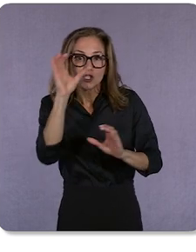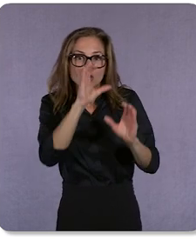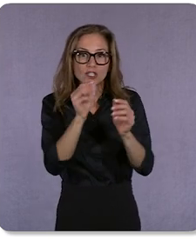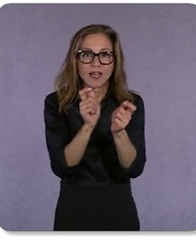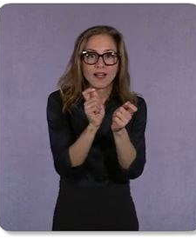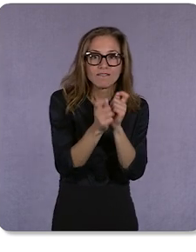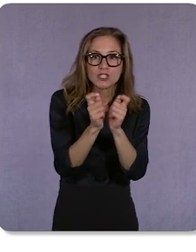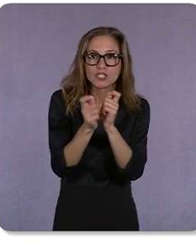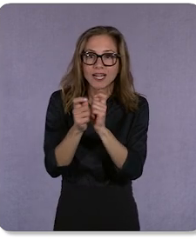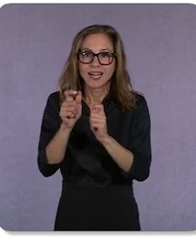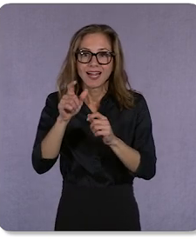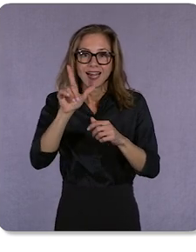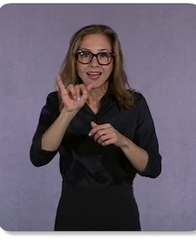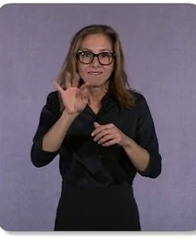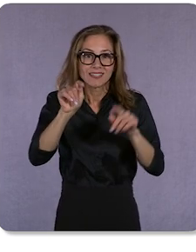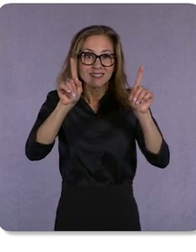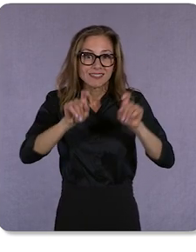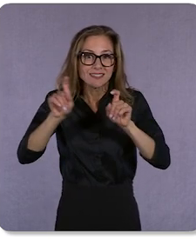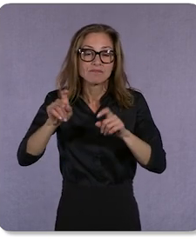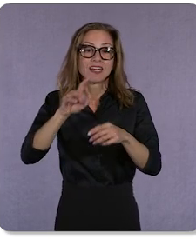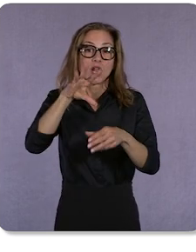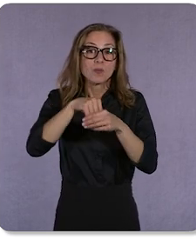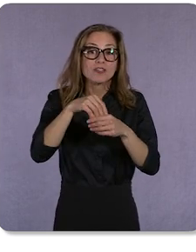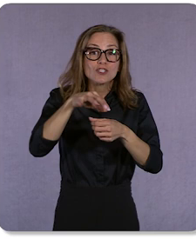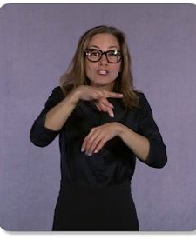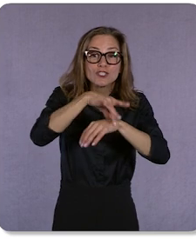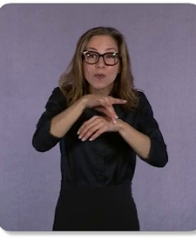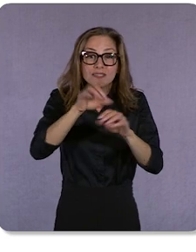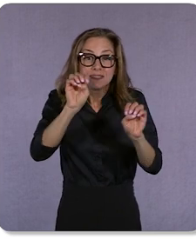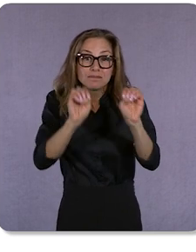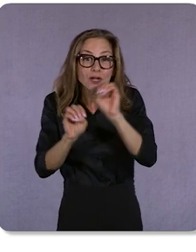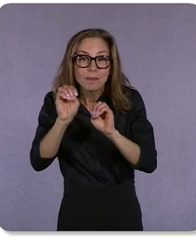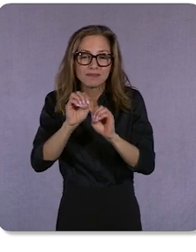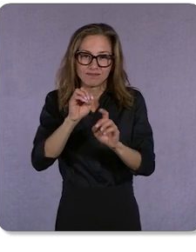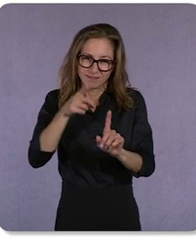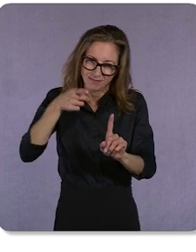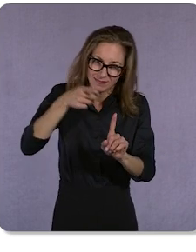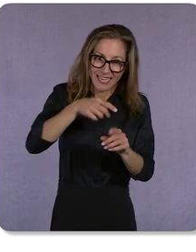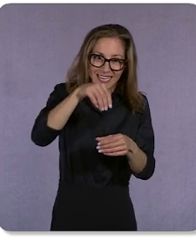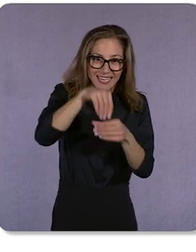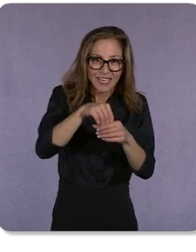including geo-experiments, directly in Google Ads and Display & Video 360.